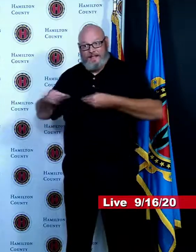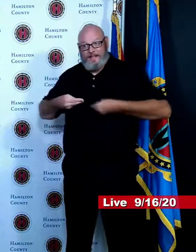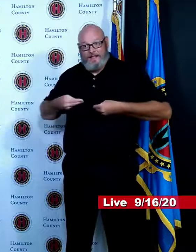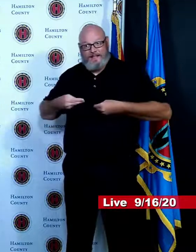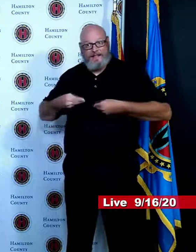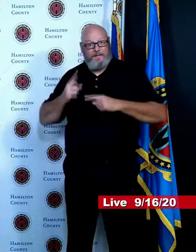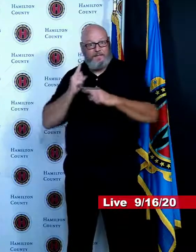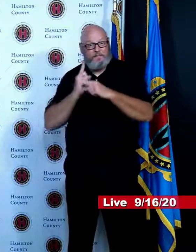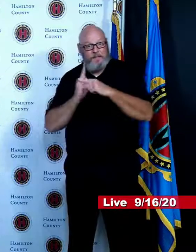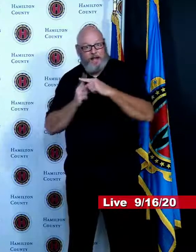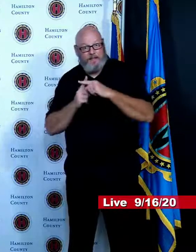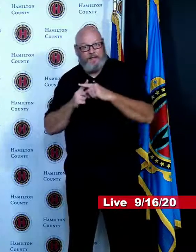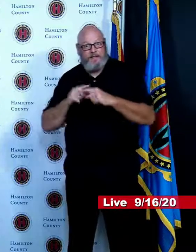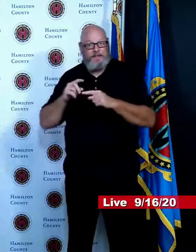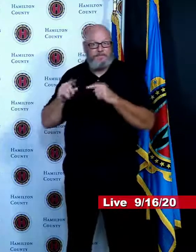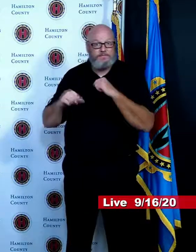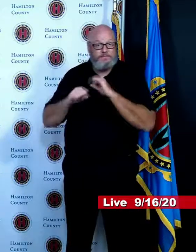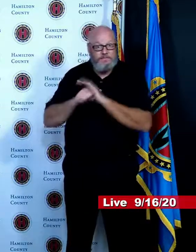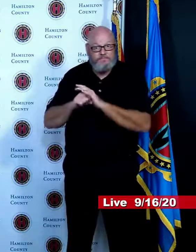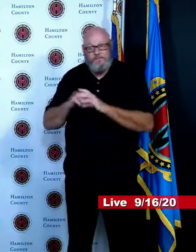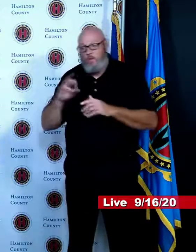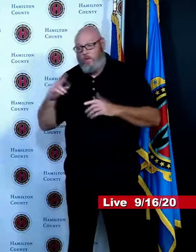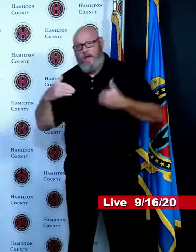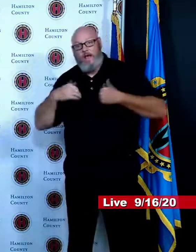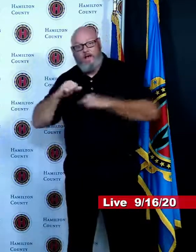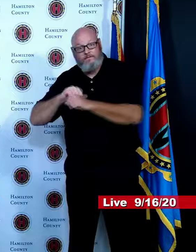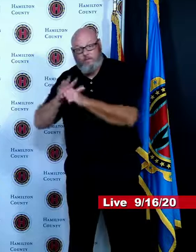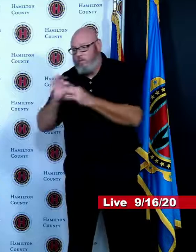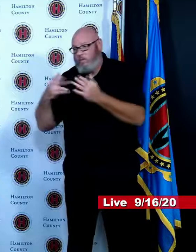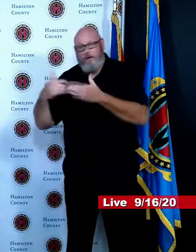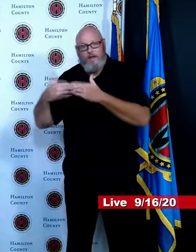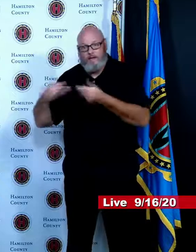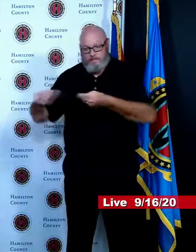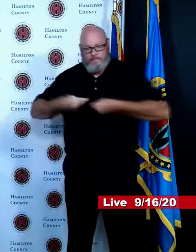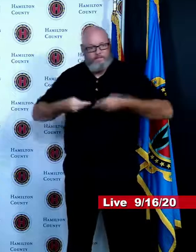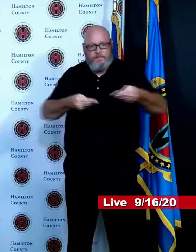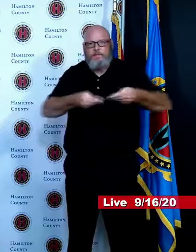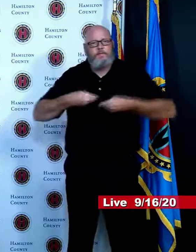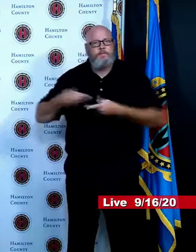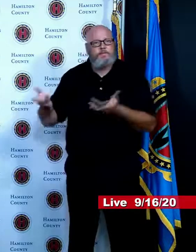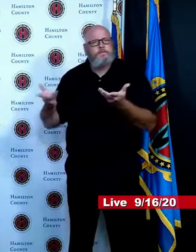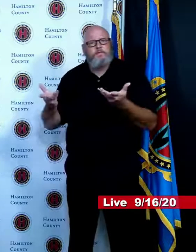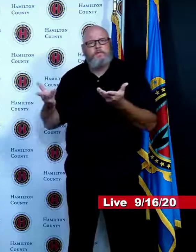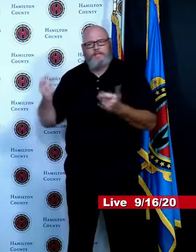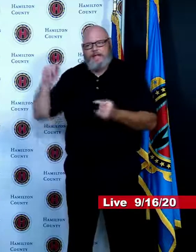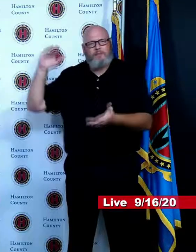from Anne Saker thank you Dr Feagins just to touch back on on herd